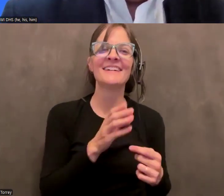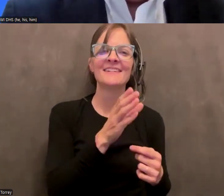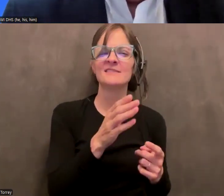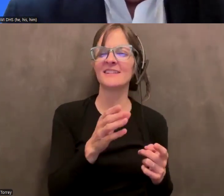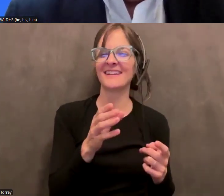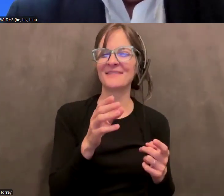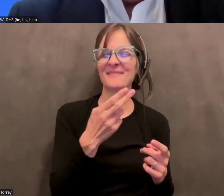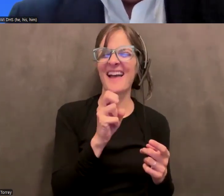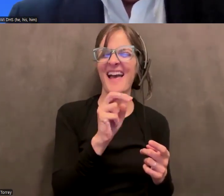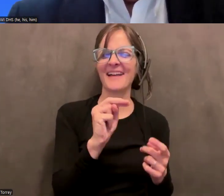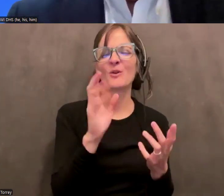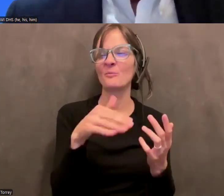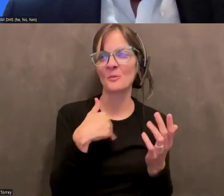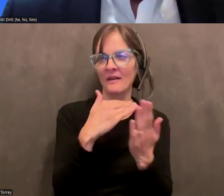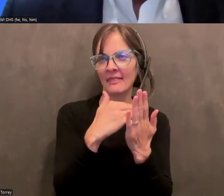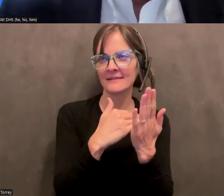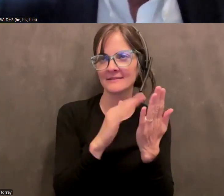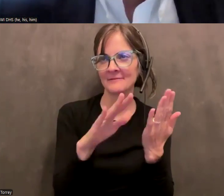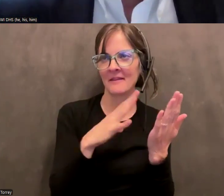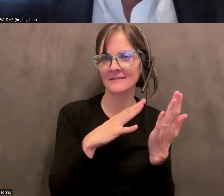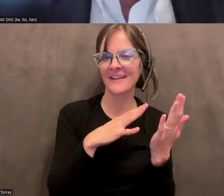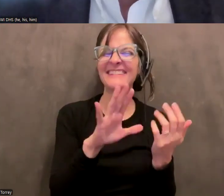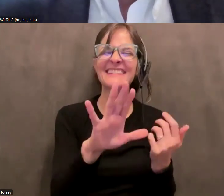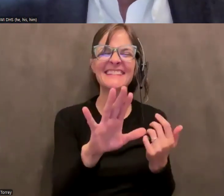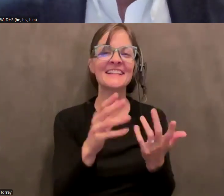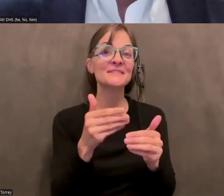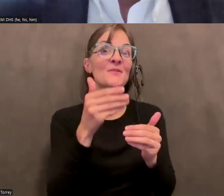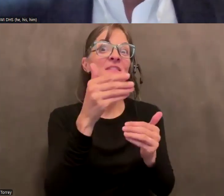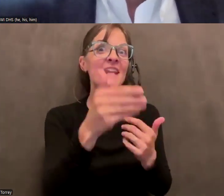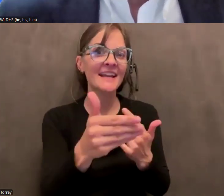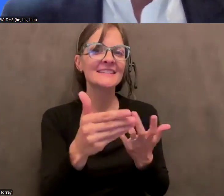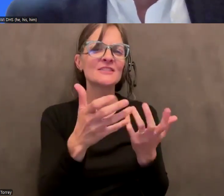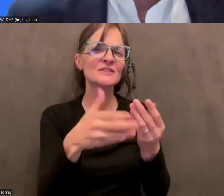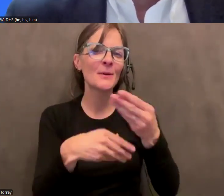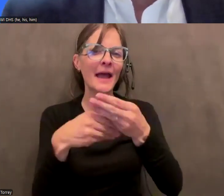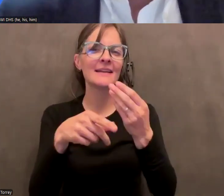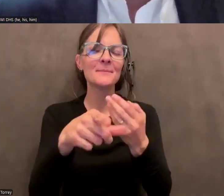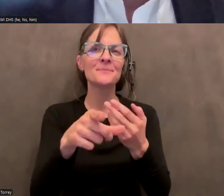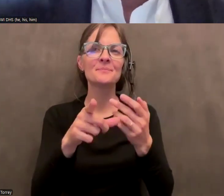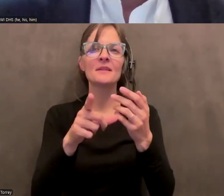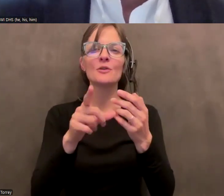but next steps building on with the student and the HOSA are some terrific new incentives